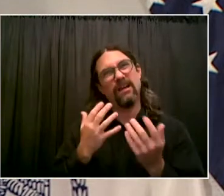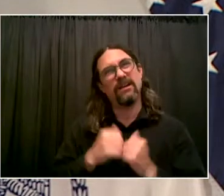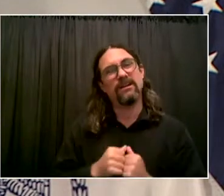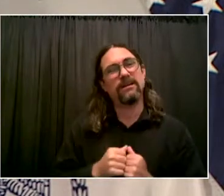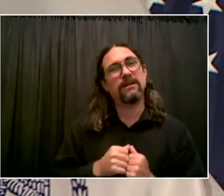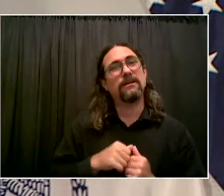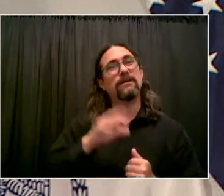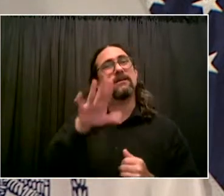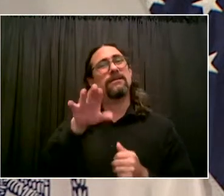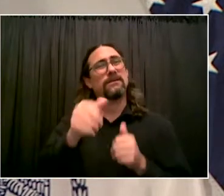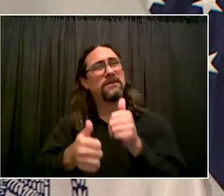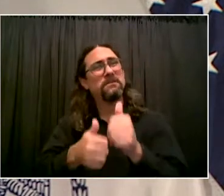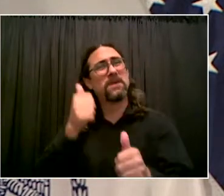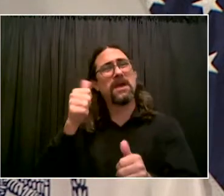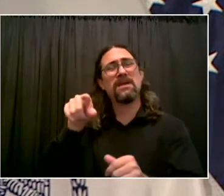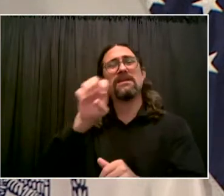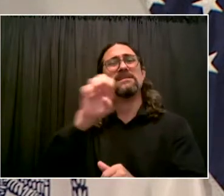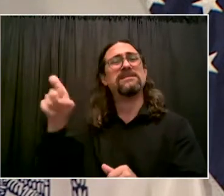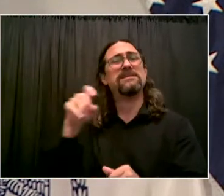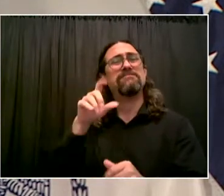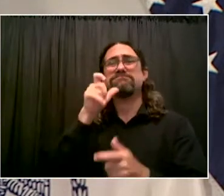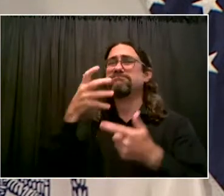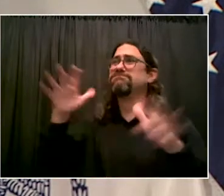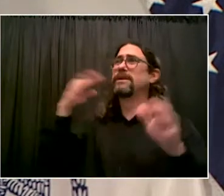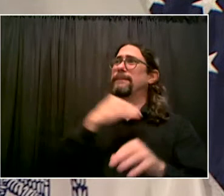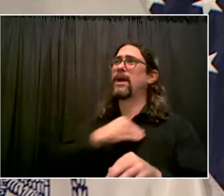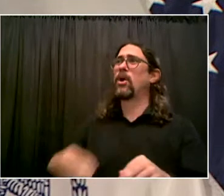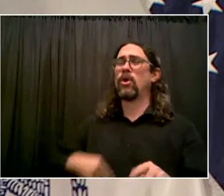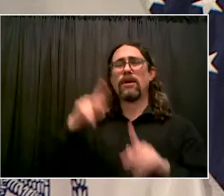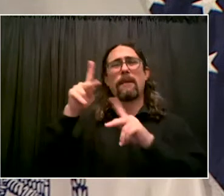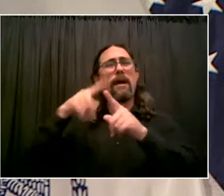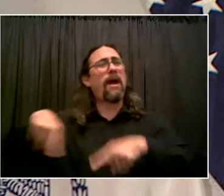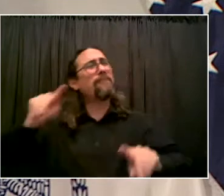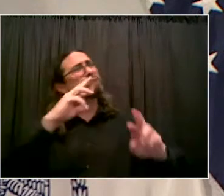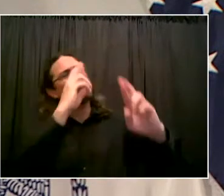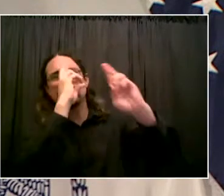I HAVE A LOT OF RESPECT FR OE TH OFFICE OF NEW YORK CITY MAYOR AND RUDY IS NOT WORTHY OF THE